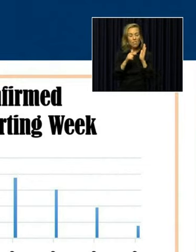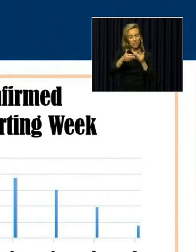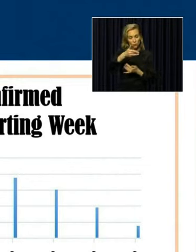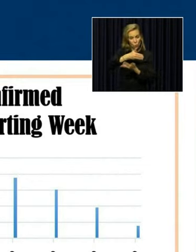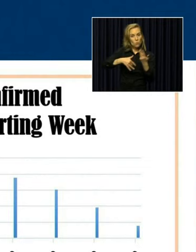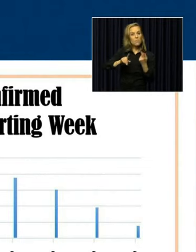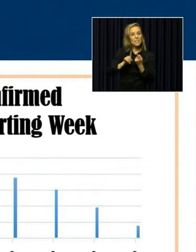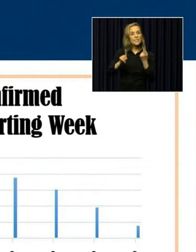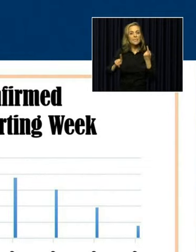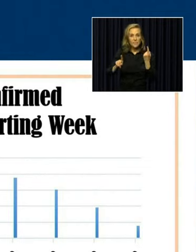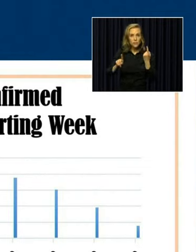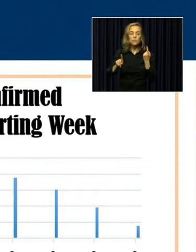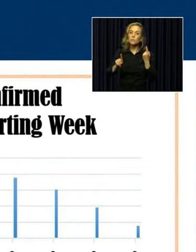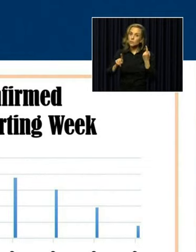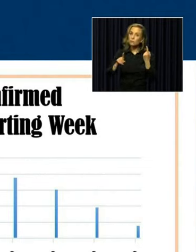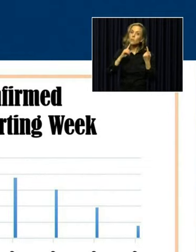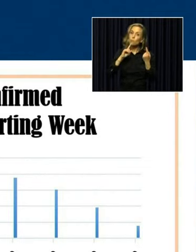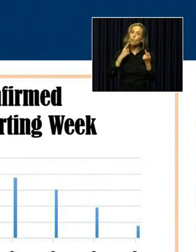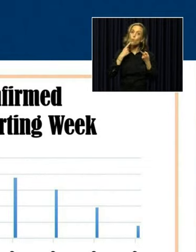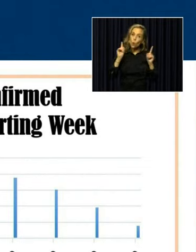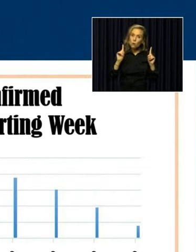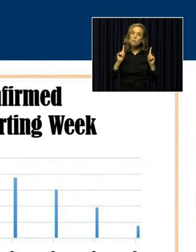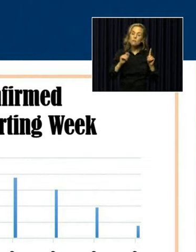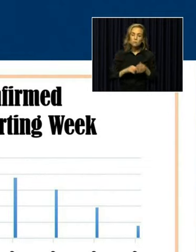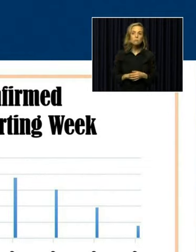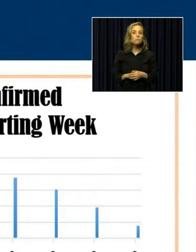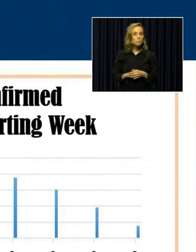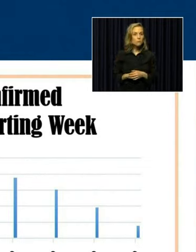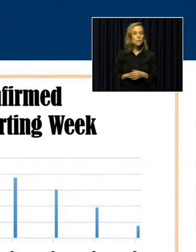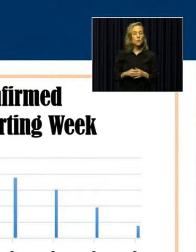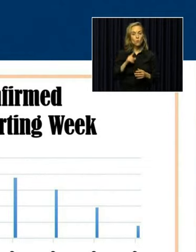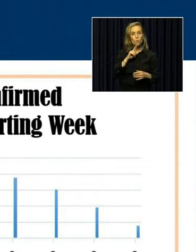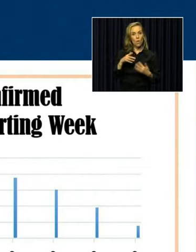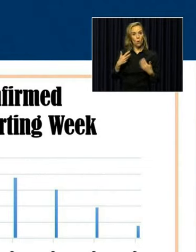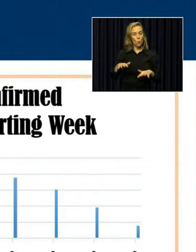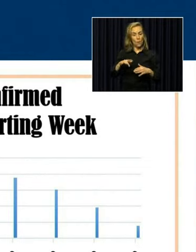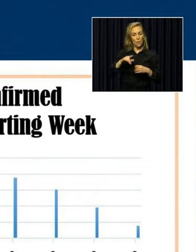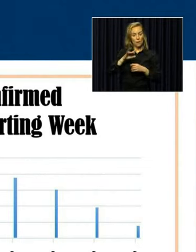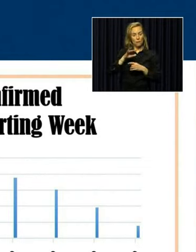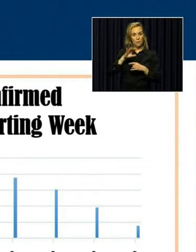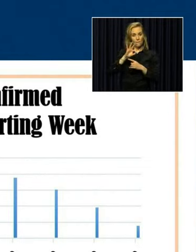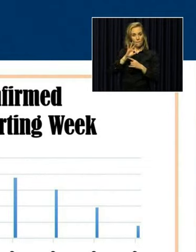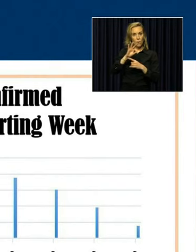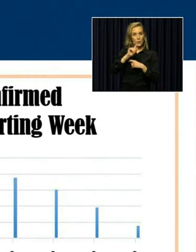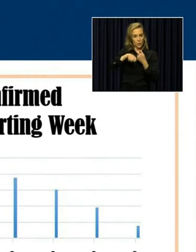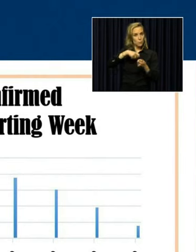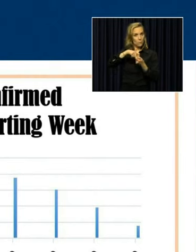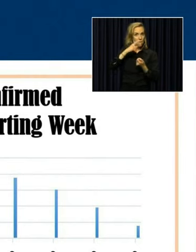CAN YOU SHOW THE KEY NUMBERS ON